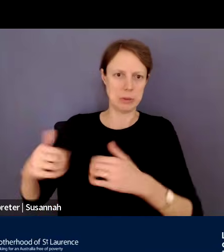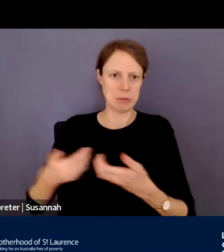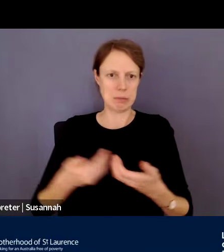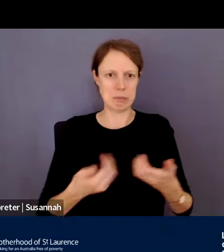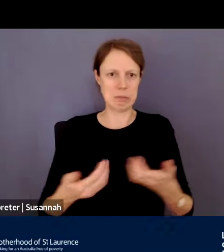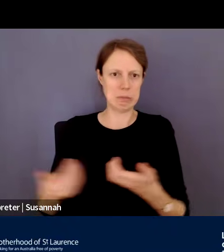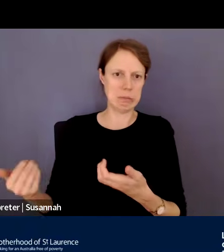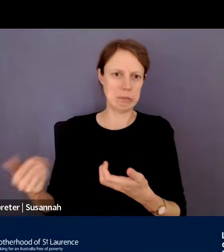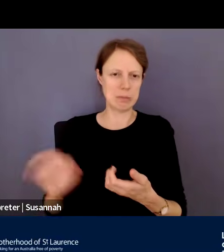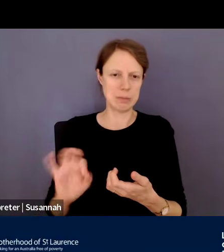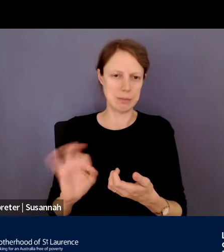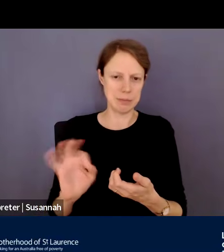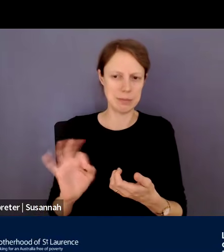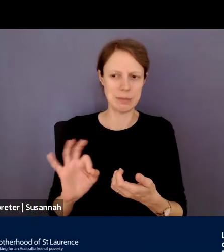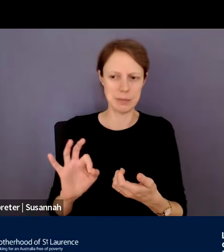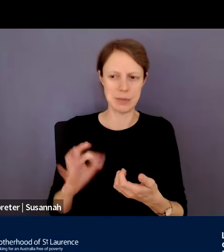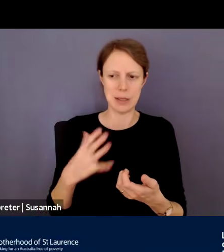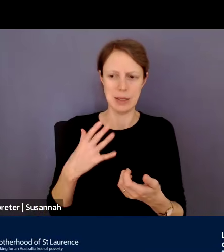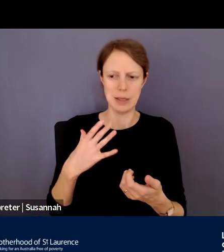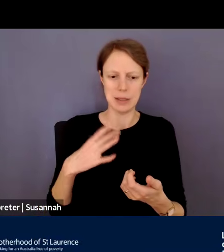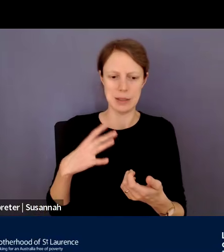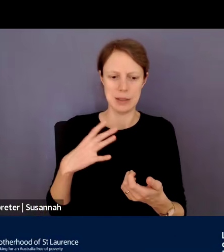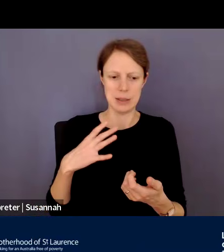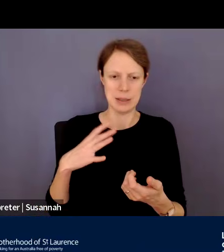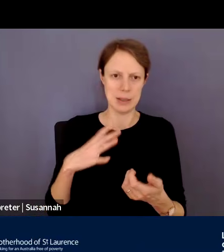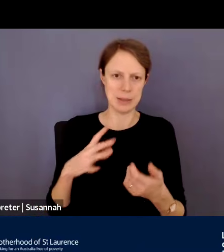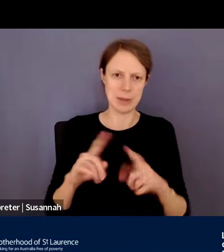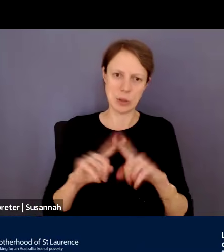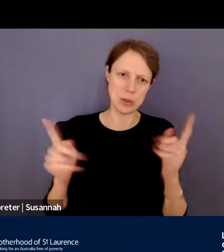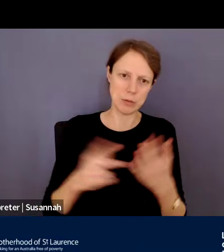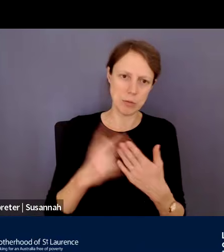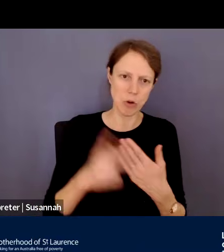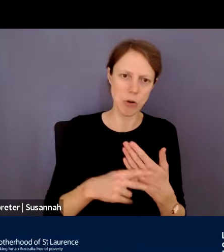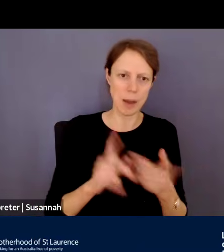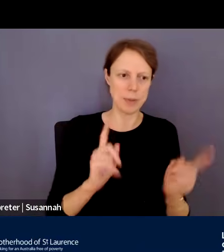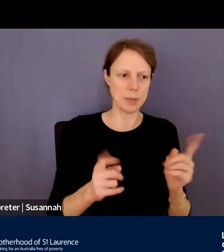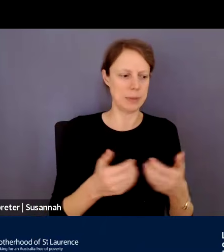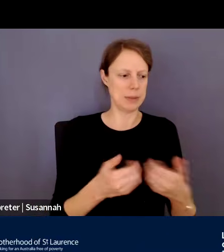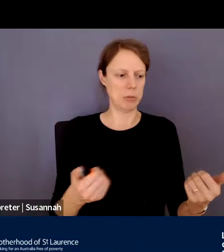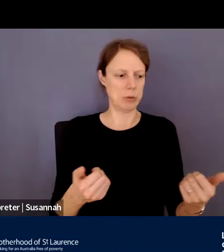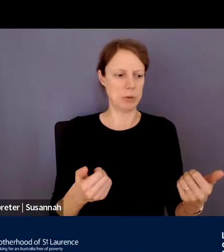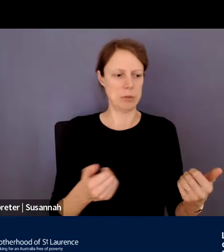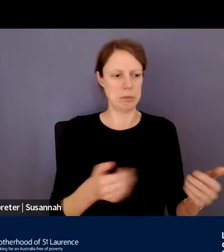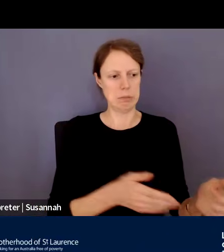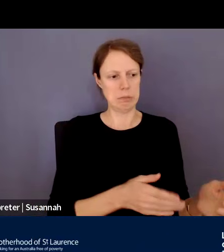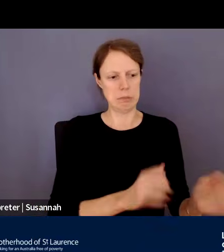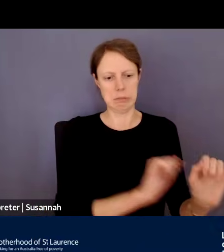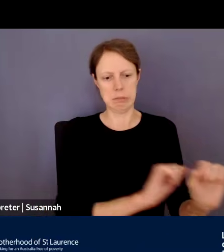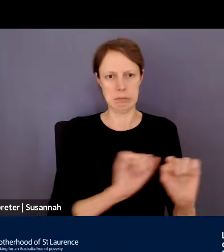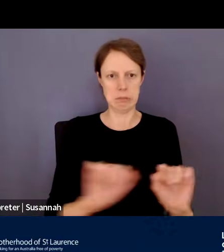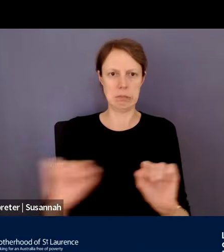programs, services have been seen working in silos and not together and so what we're